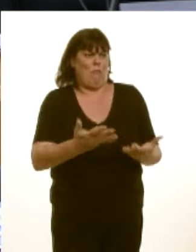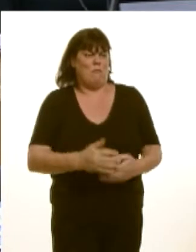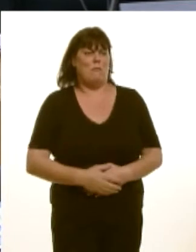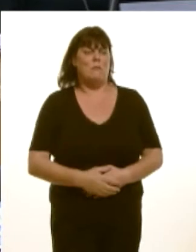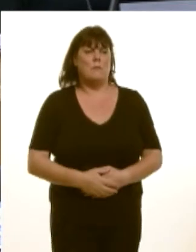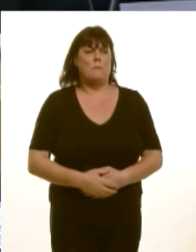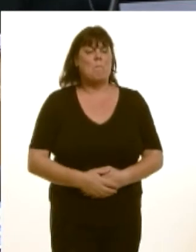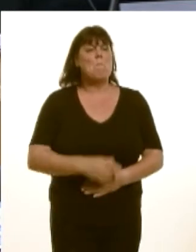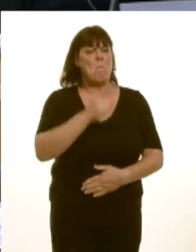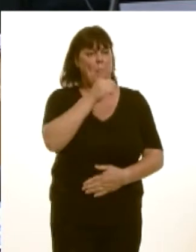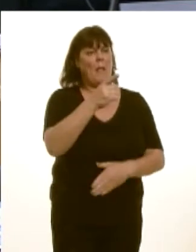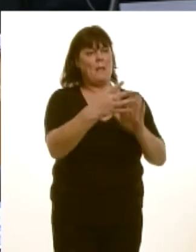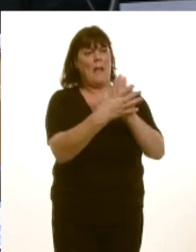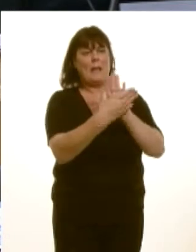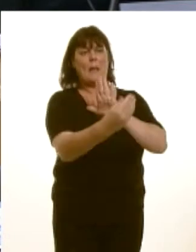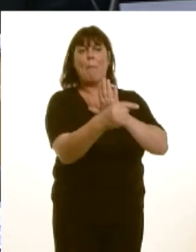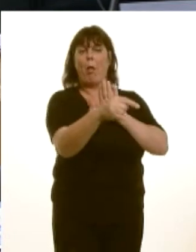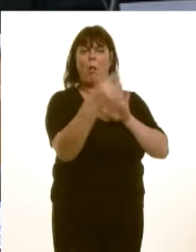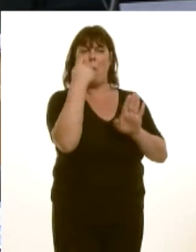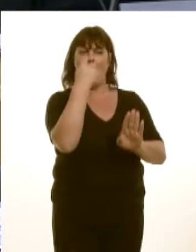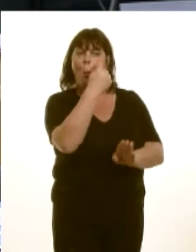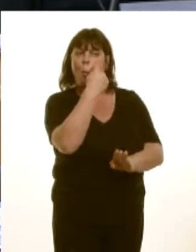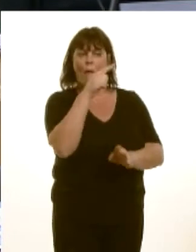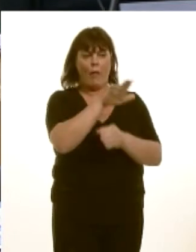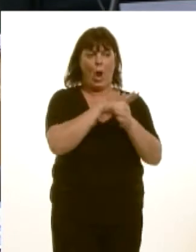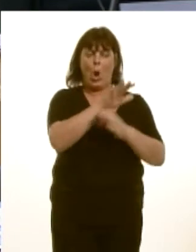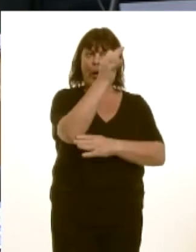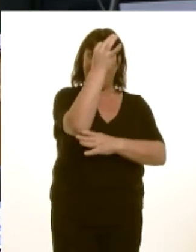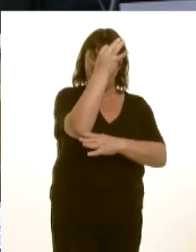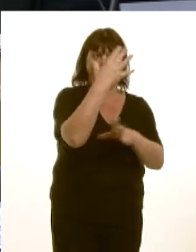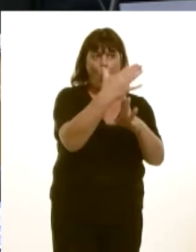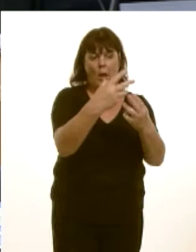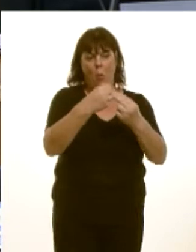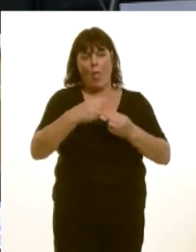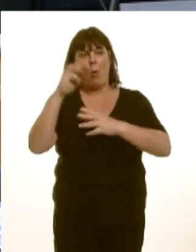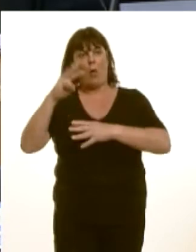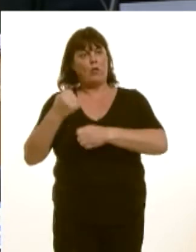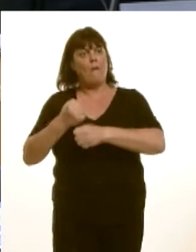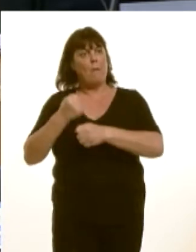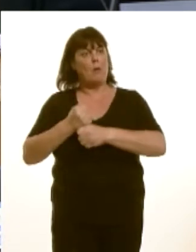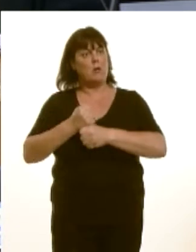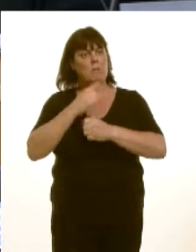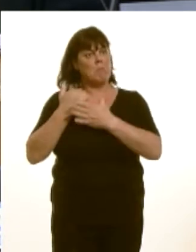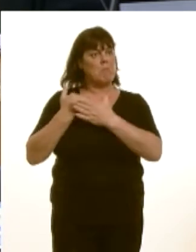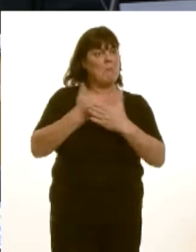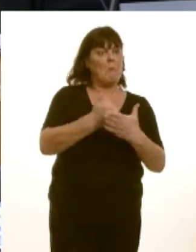It is one example of local government working together with us in order to provide opportunities for young people.